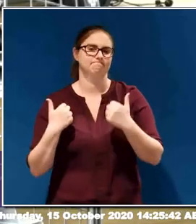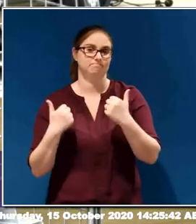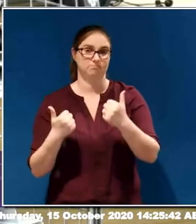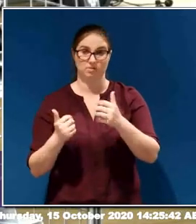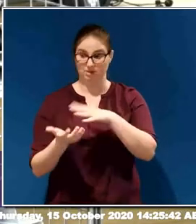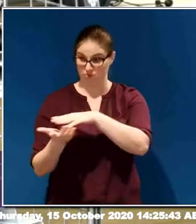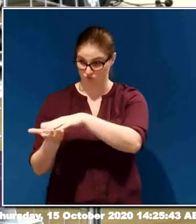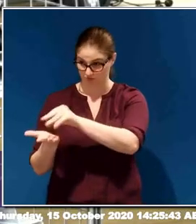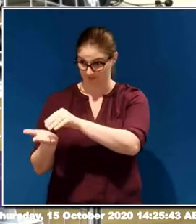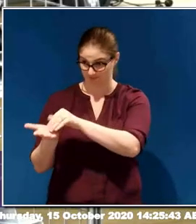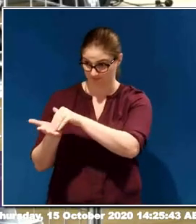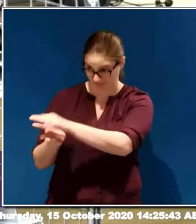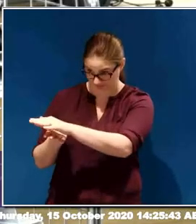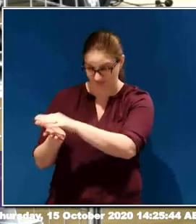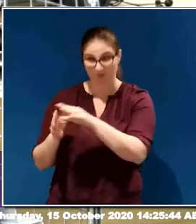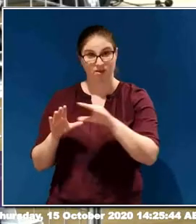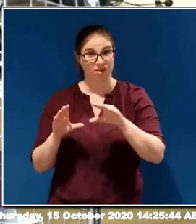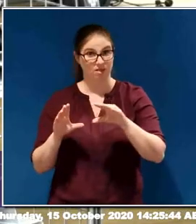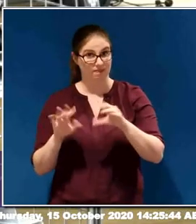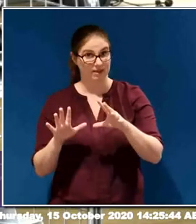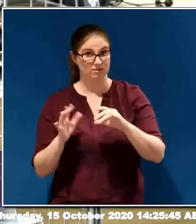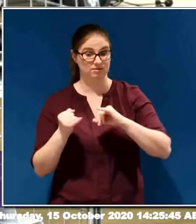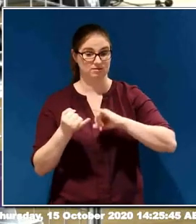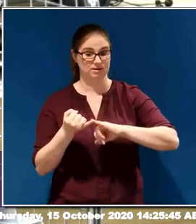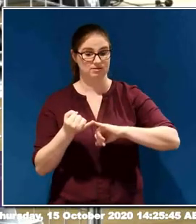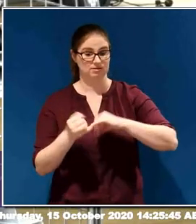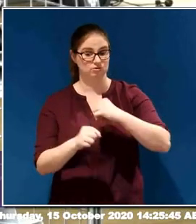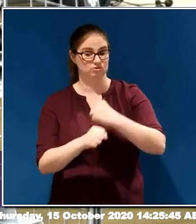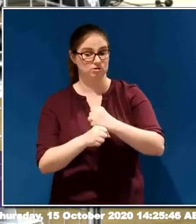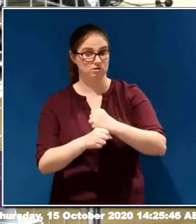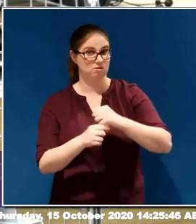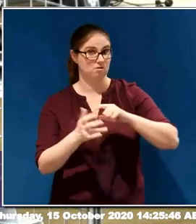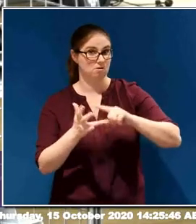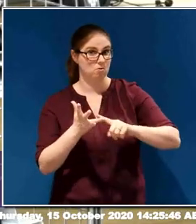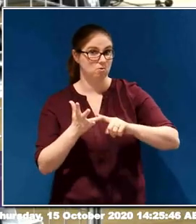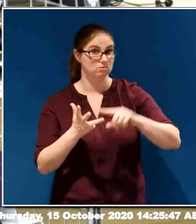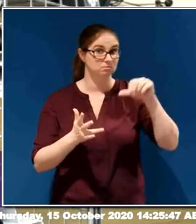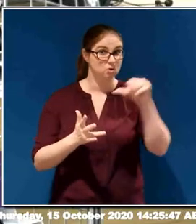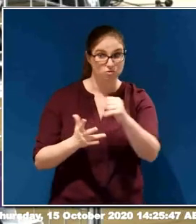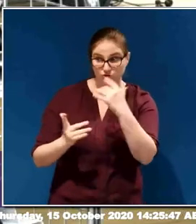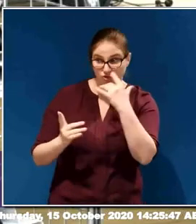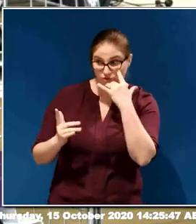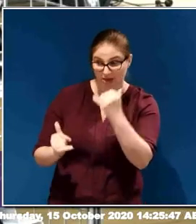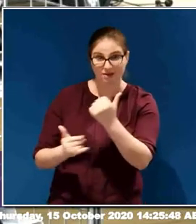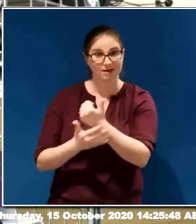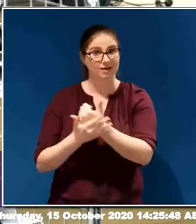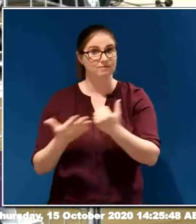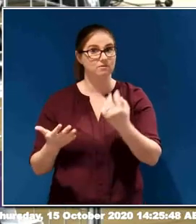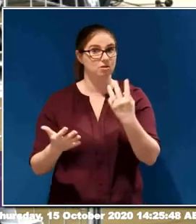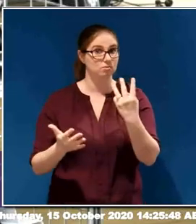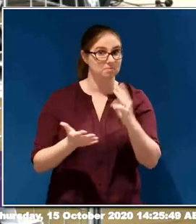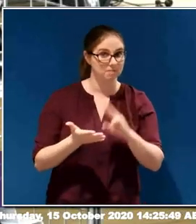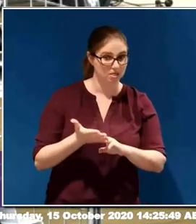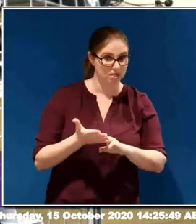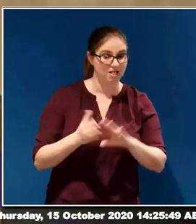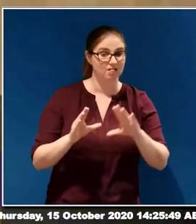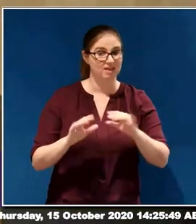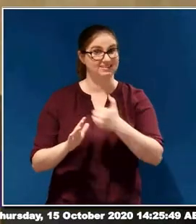are to check on that at three months and six months, correct? Yes. But there's no obligation to do so beyond that? No.